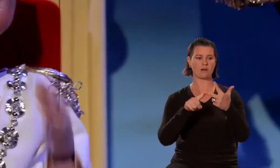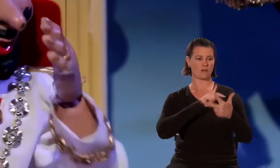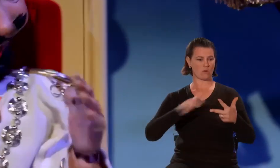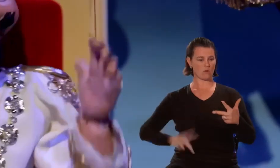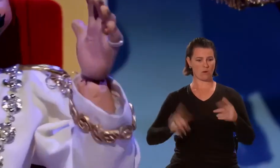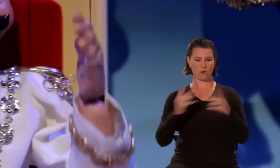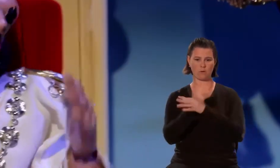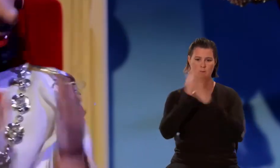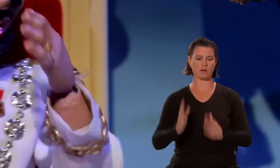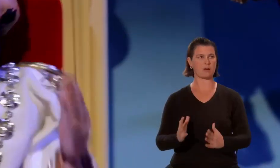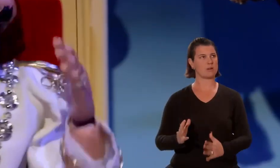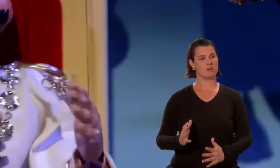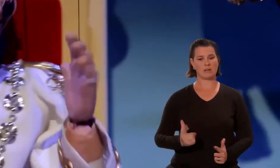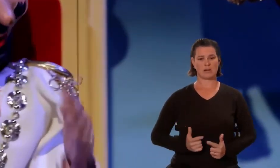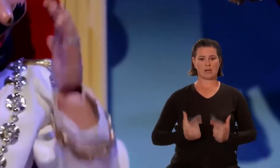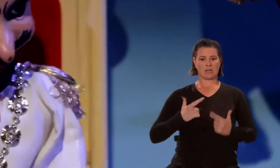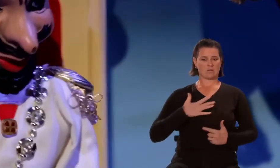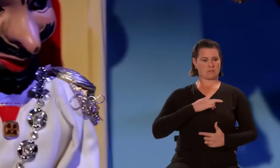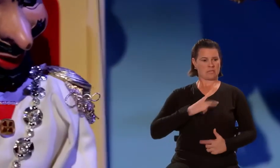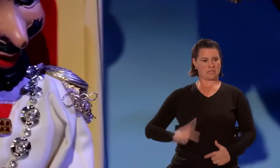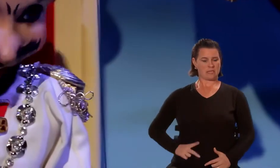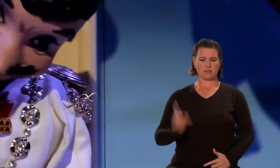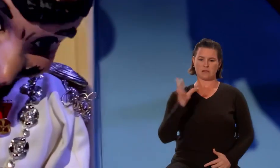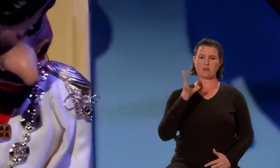The life of a king is a life of trial indeed.